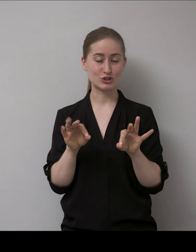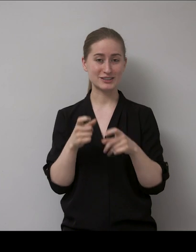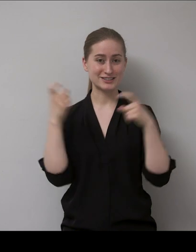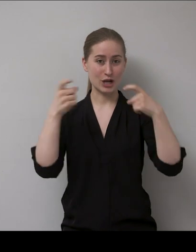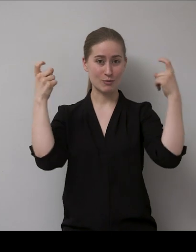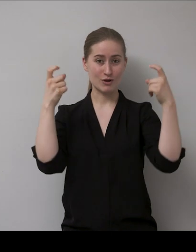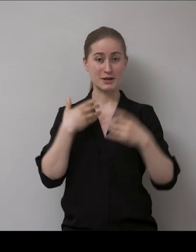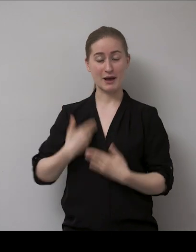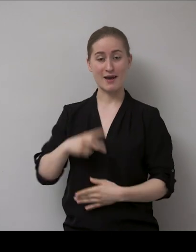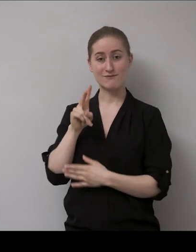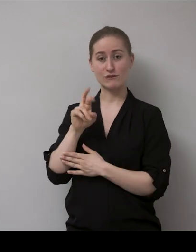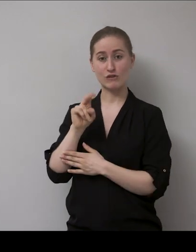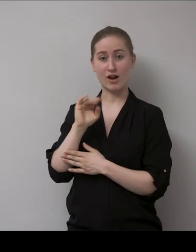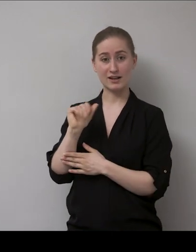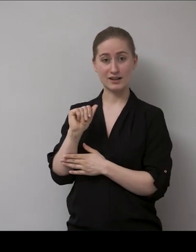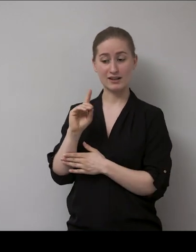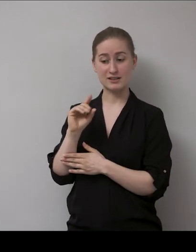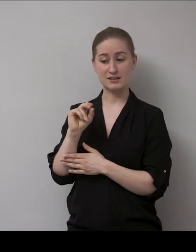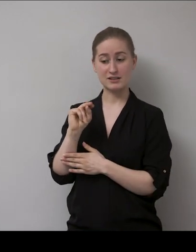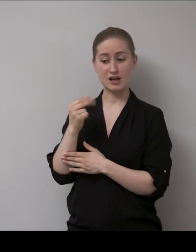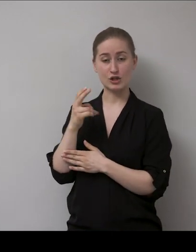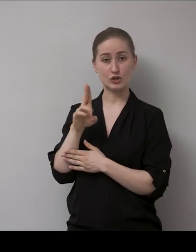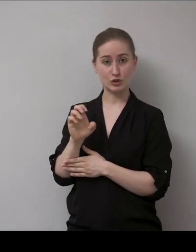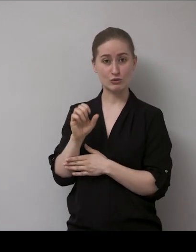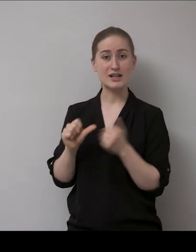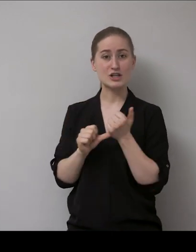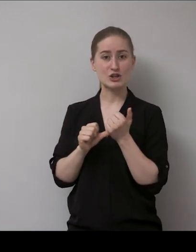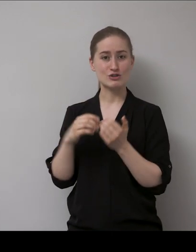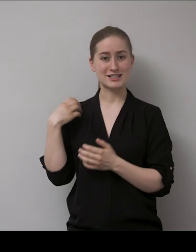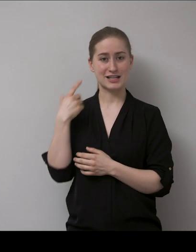I am Veronica Donahue, the Associate Dean for Graduate and Professional Programs.